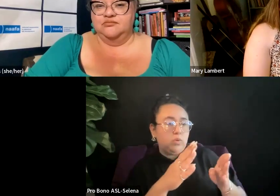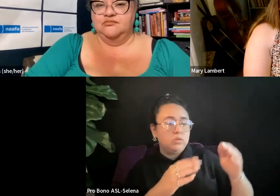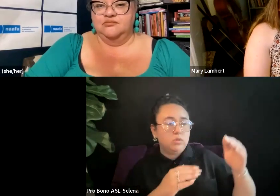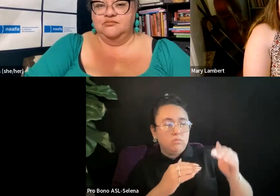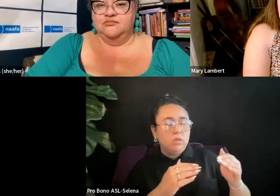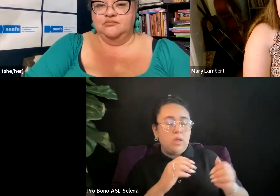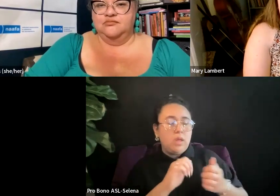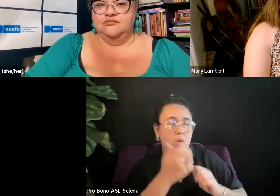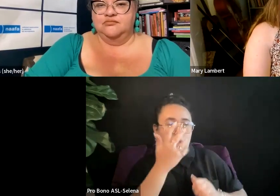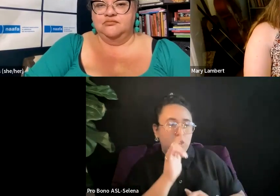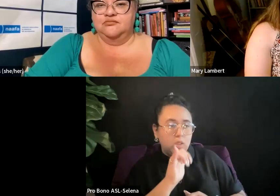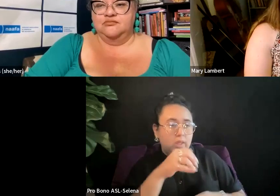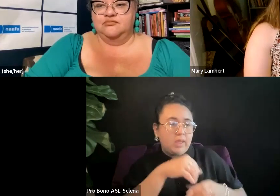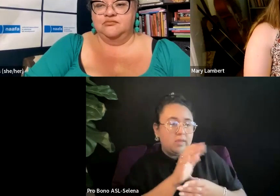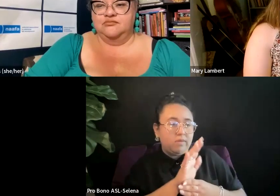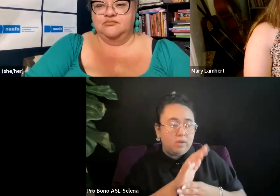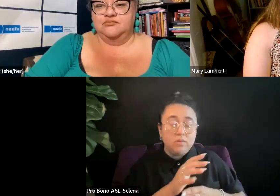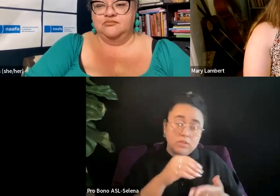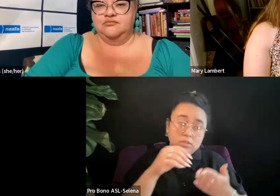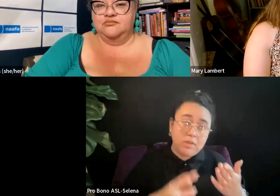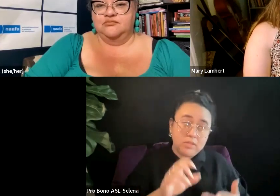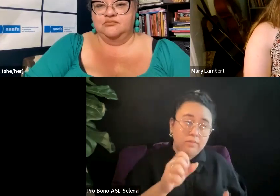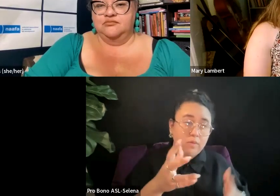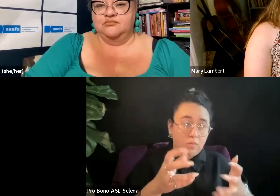It's expensive, but if you want that, we can do that for you.